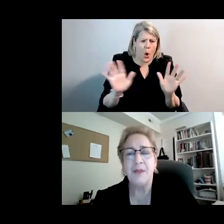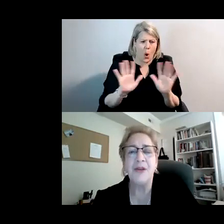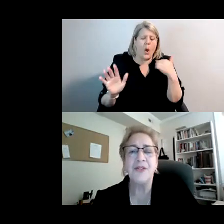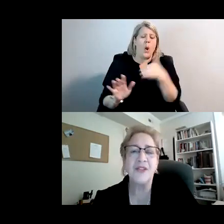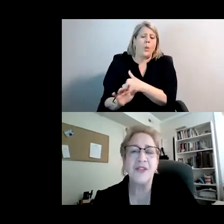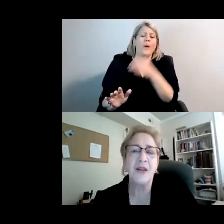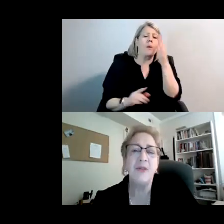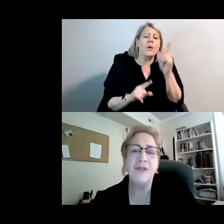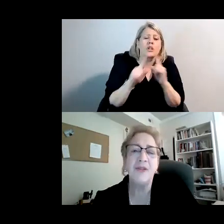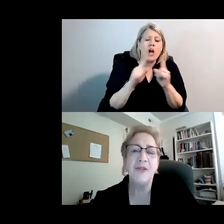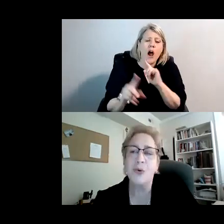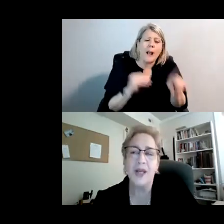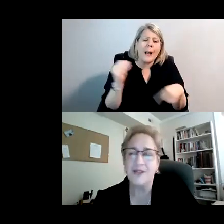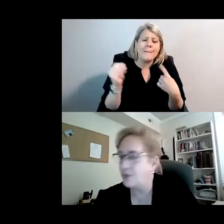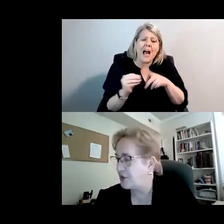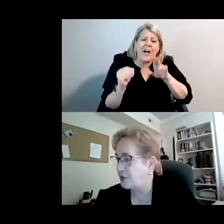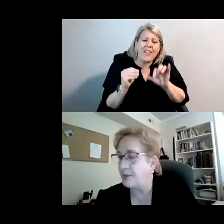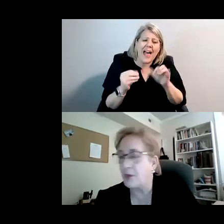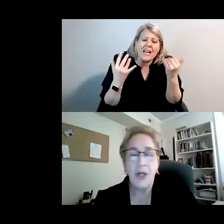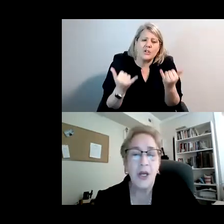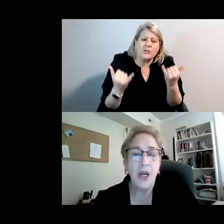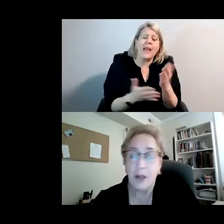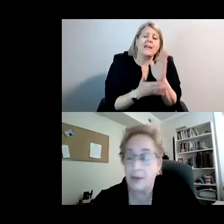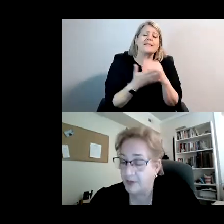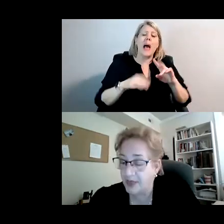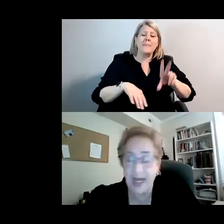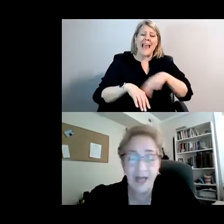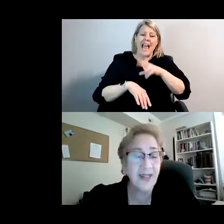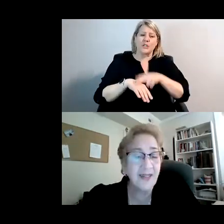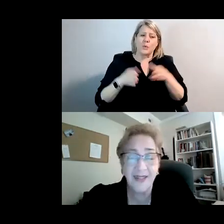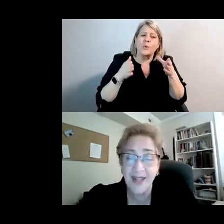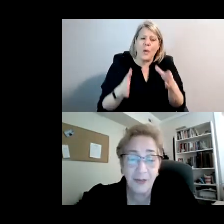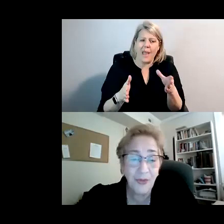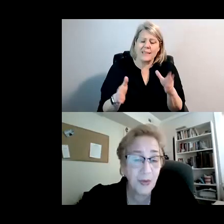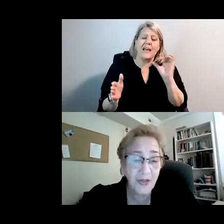about some of the natural ways in which people can access the same sorts